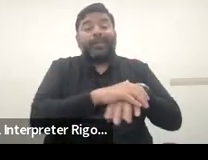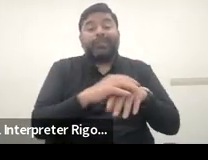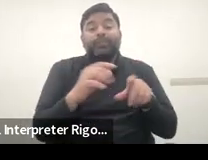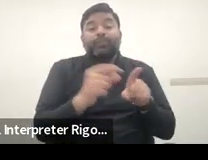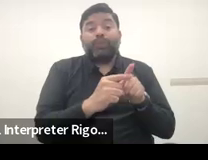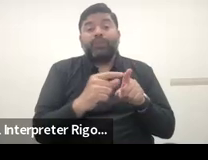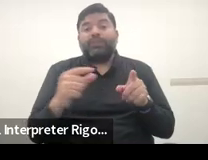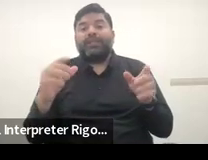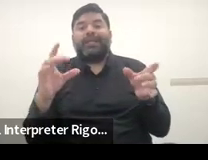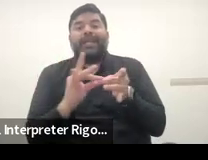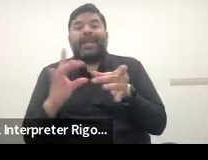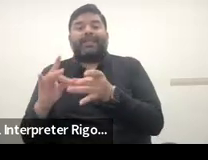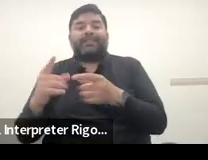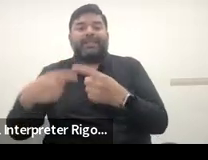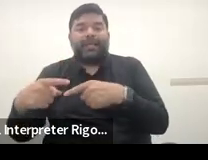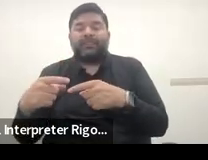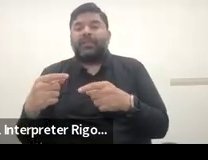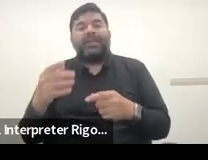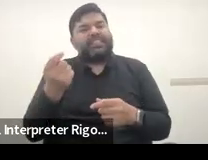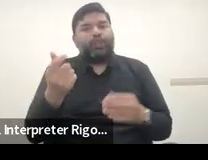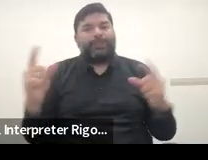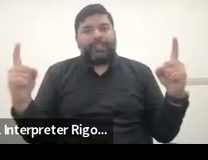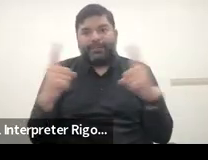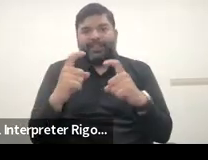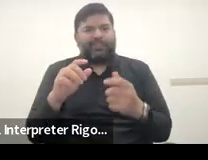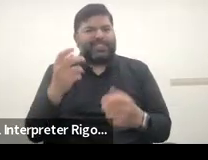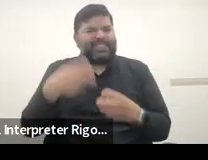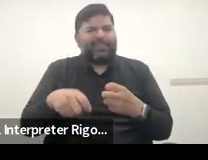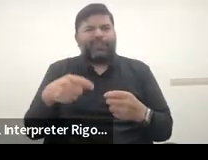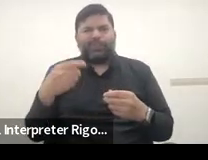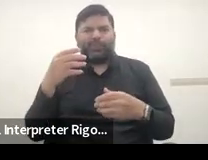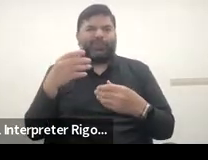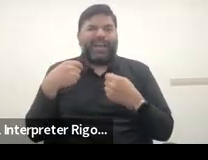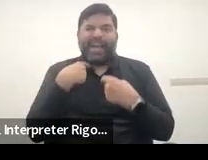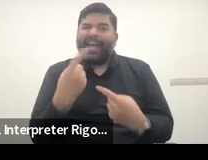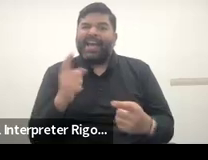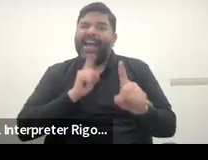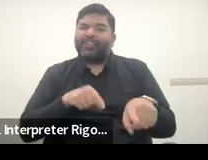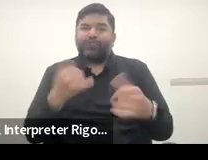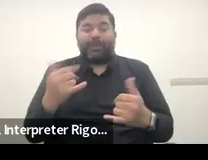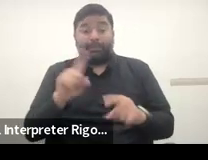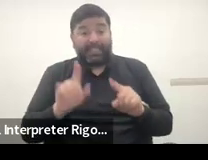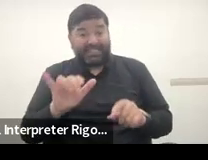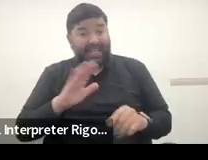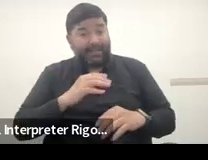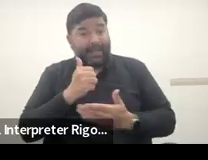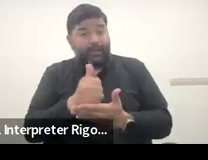so it's hard to wrap your head around, but does that answer your question? AUDIENCE MEMBER: Yeah LEE: Okay, Jay?